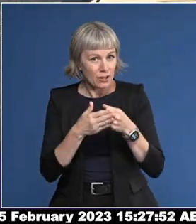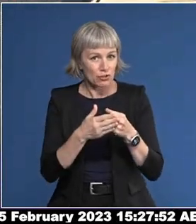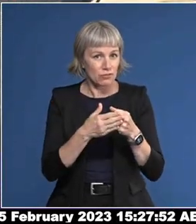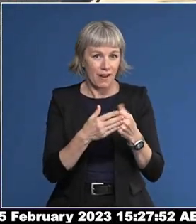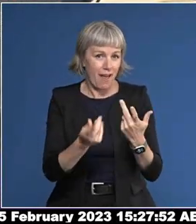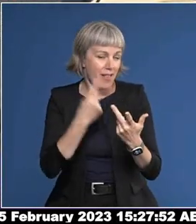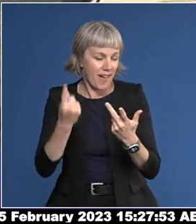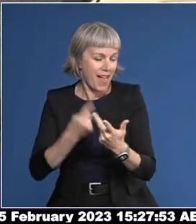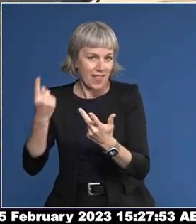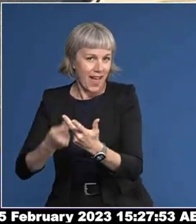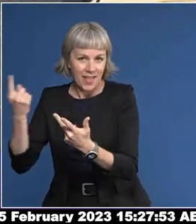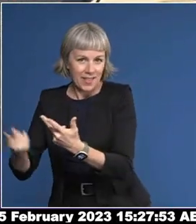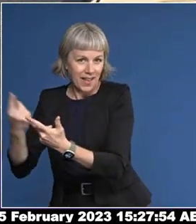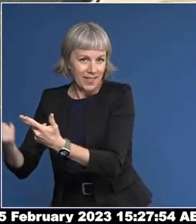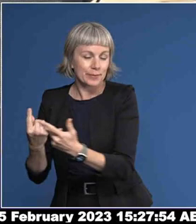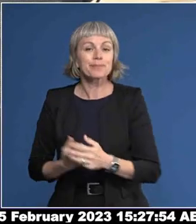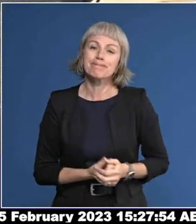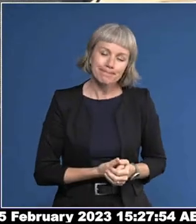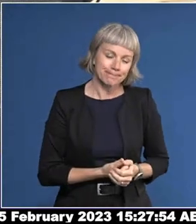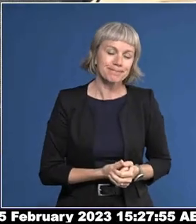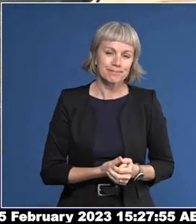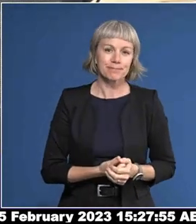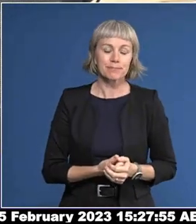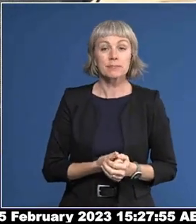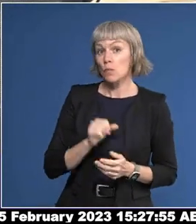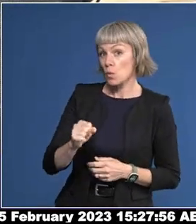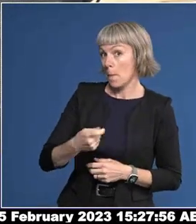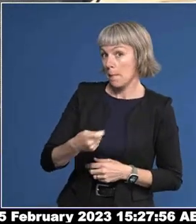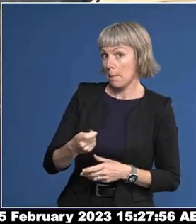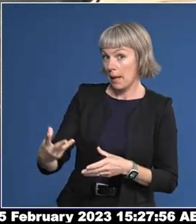A range. MS DOWSETT: And your members include people who are - or members